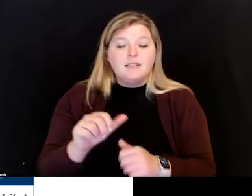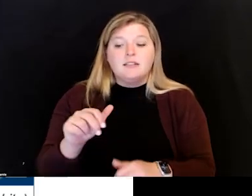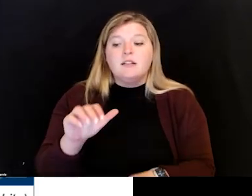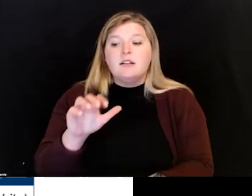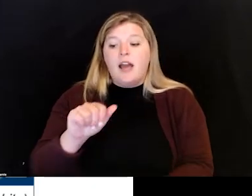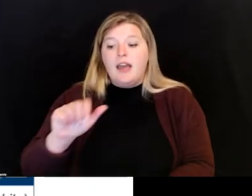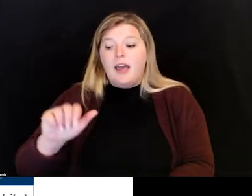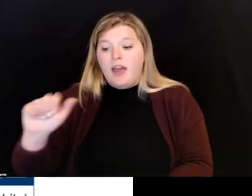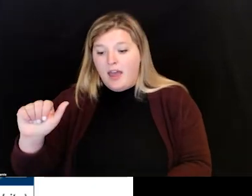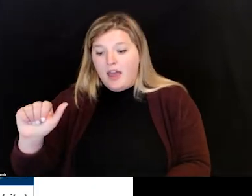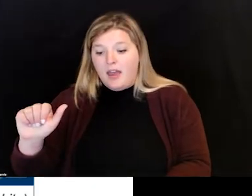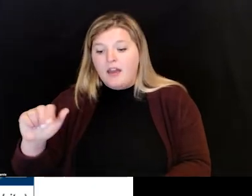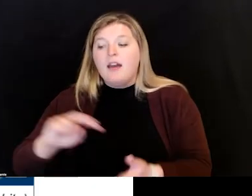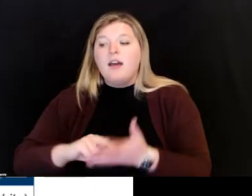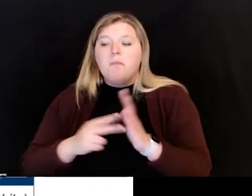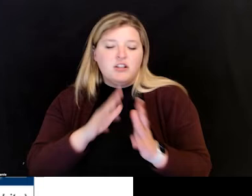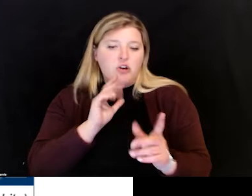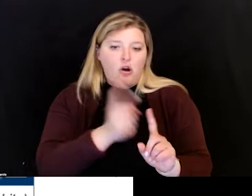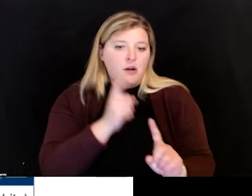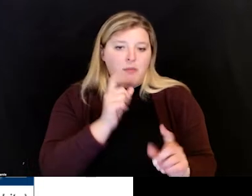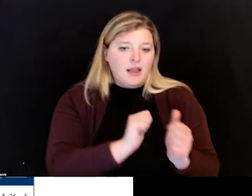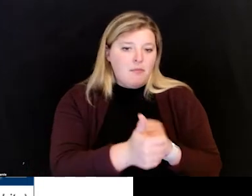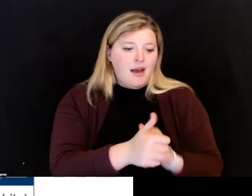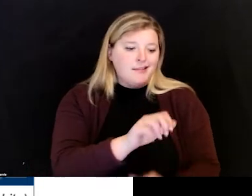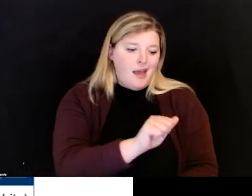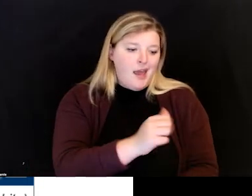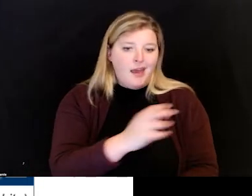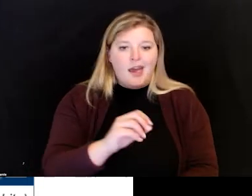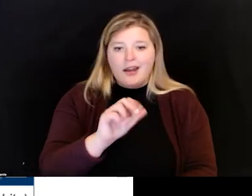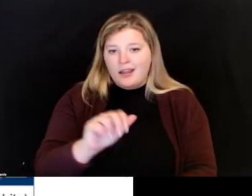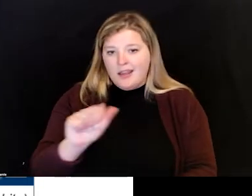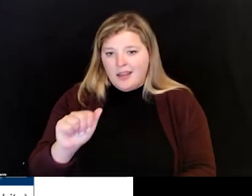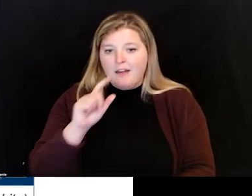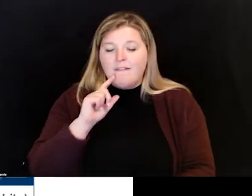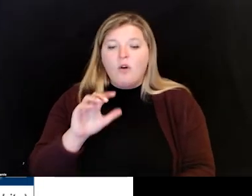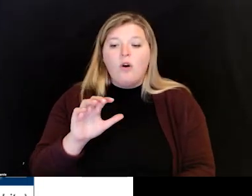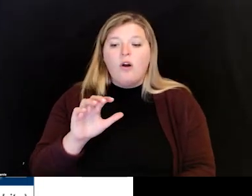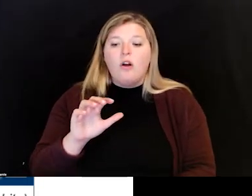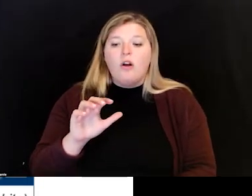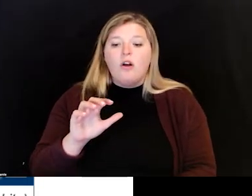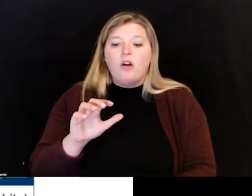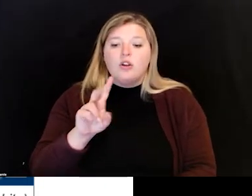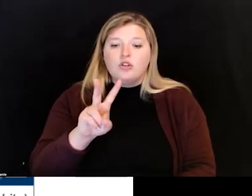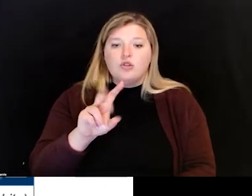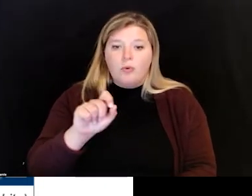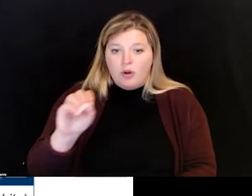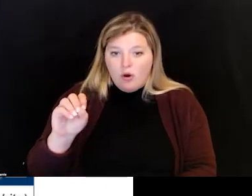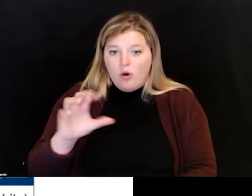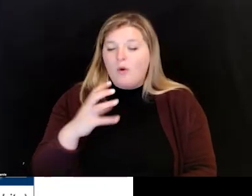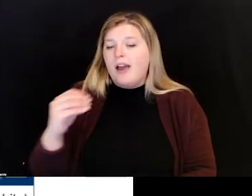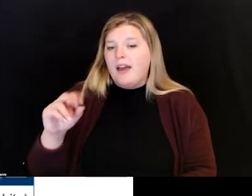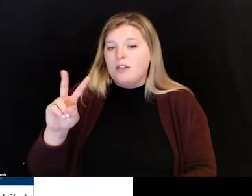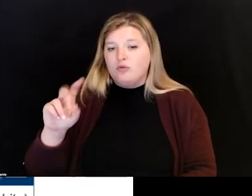AA and single A for both WCAG level 2.0 and WCAG 2.1.